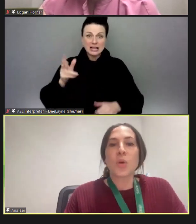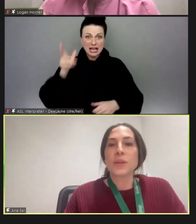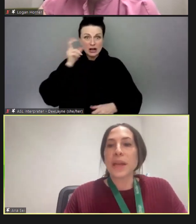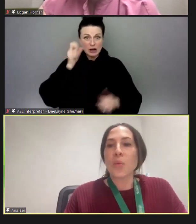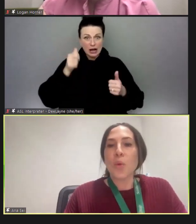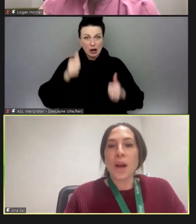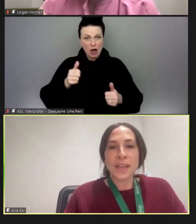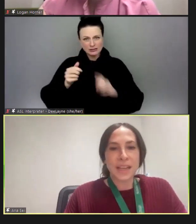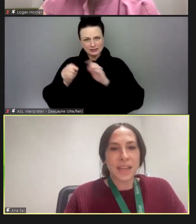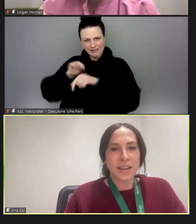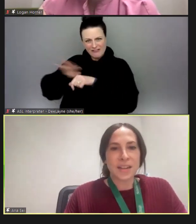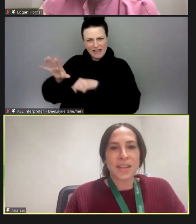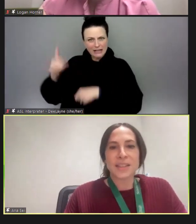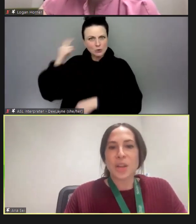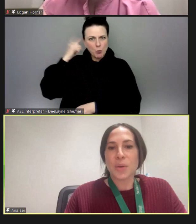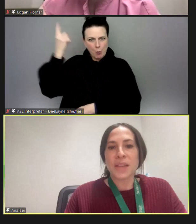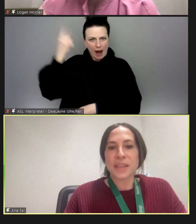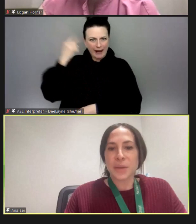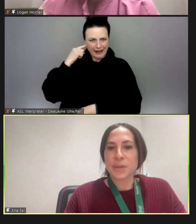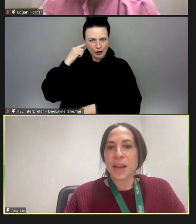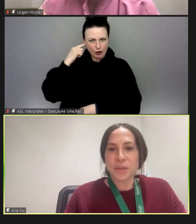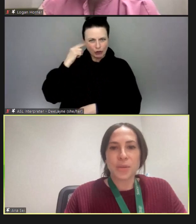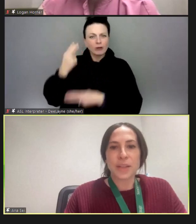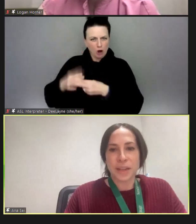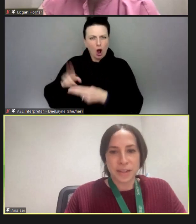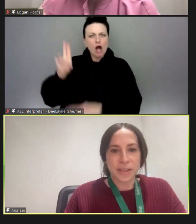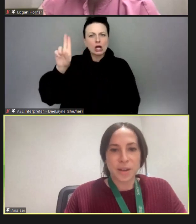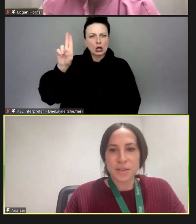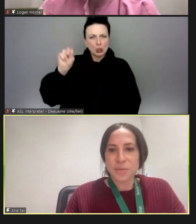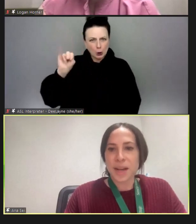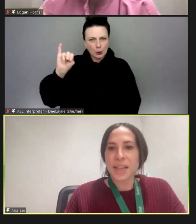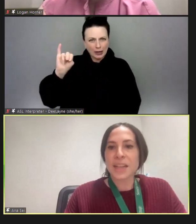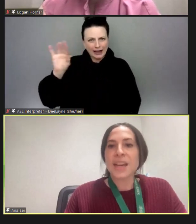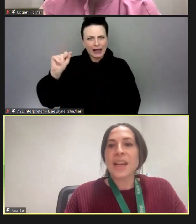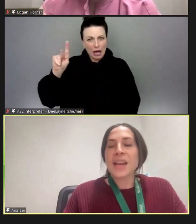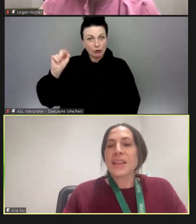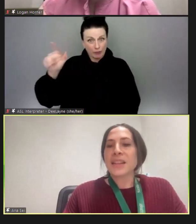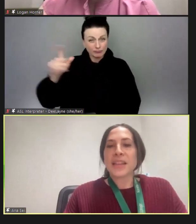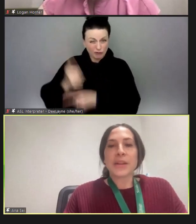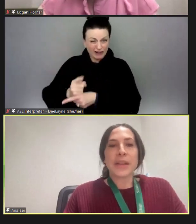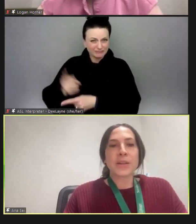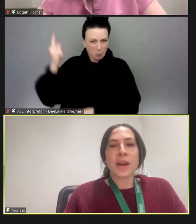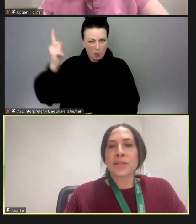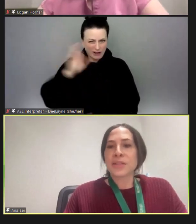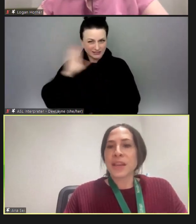only one ear is known as unilateral